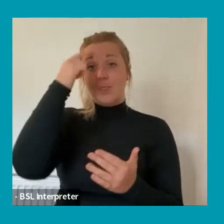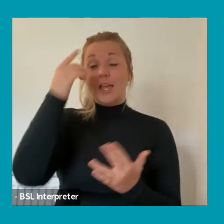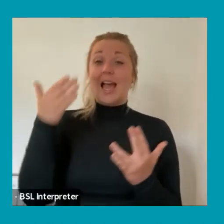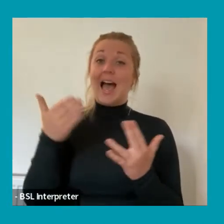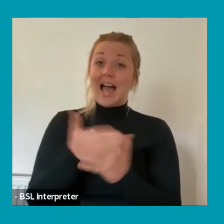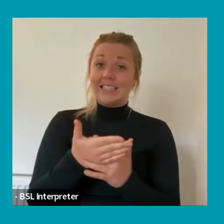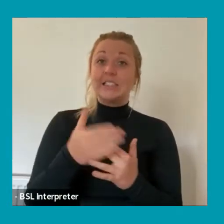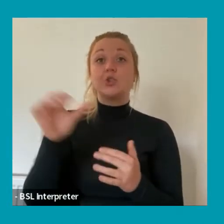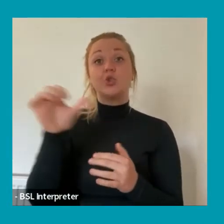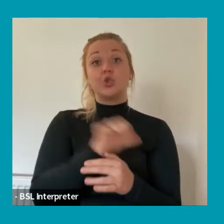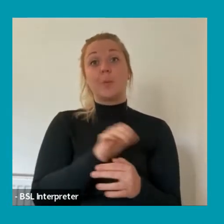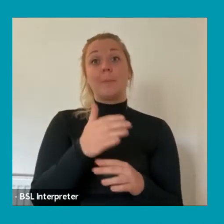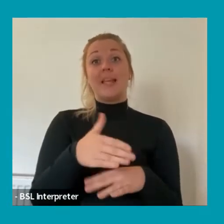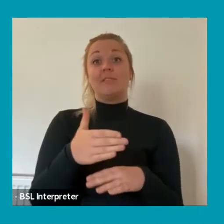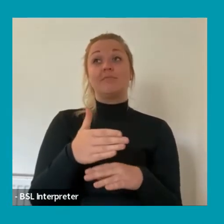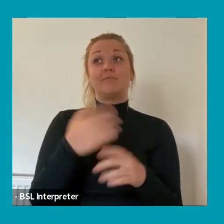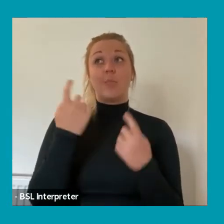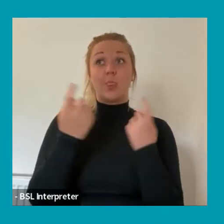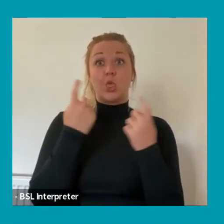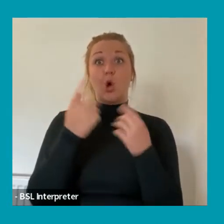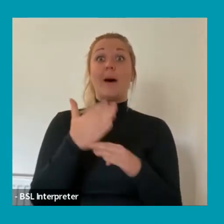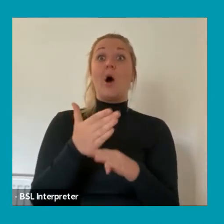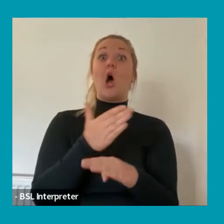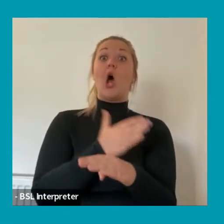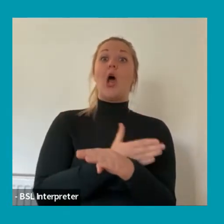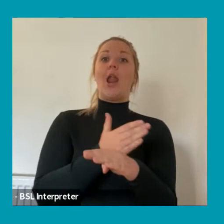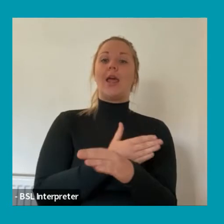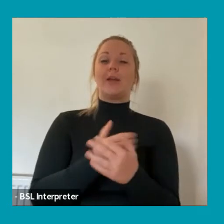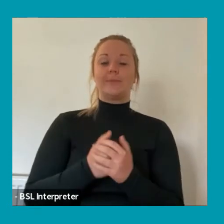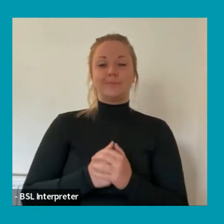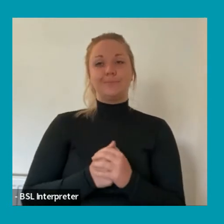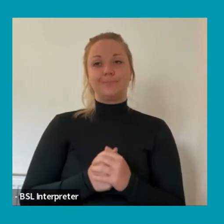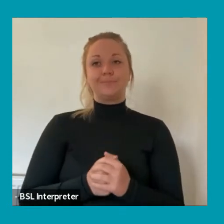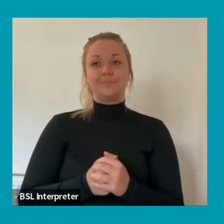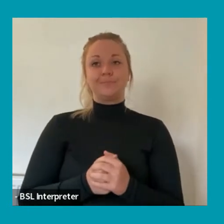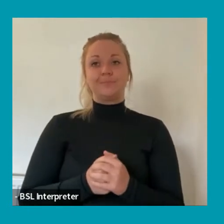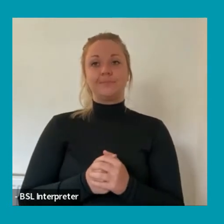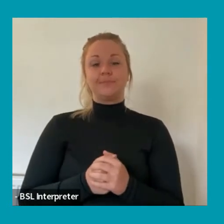Getting that lived experience in their at that point. It is really important.